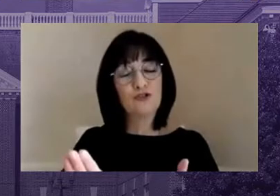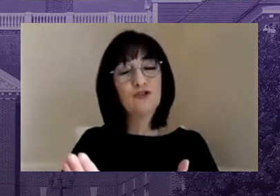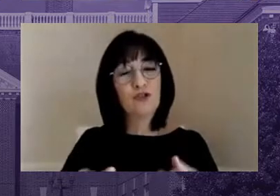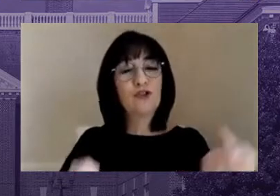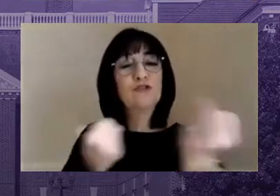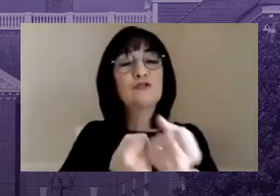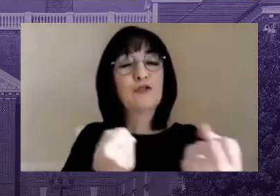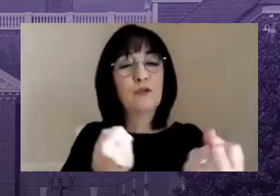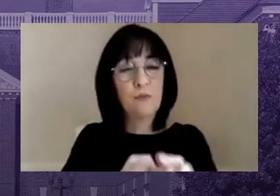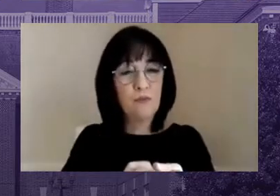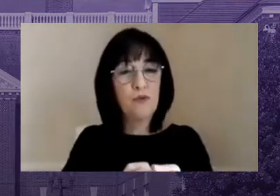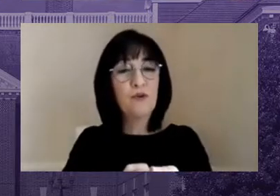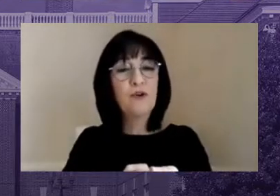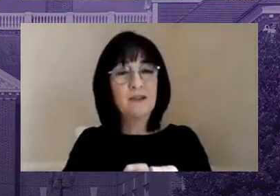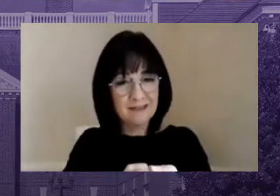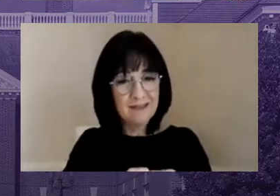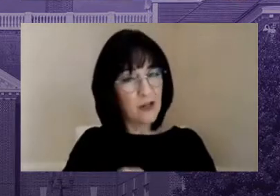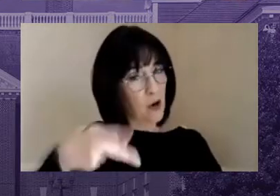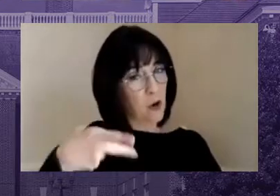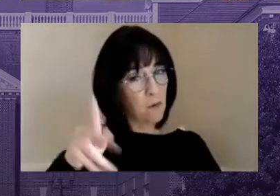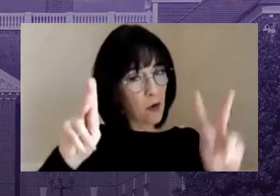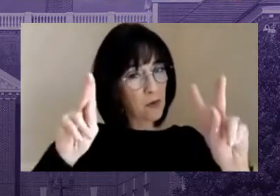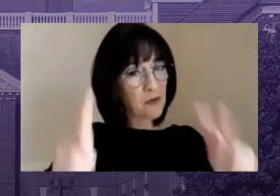purple up. So with that, I'll hand it back over to you, Governor.